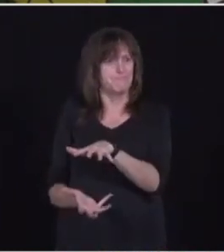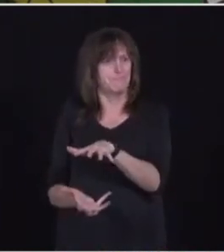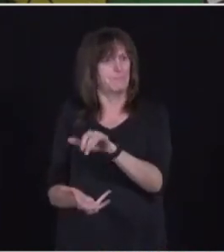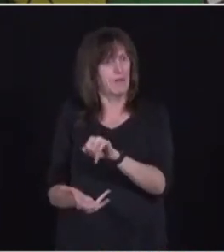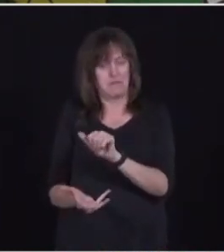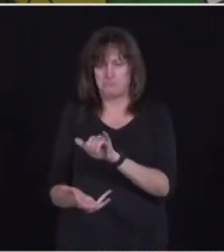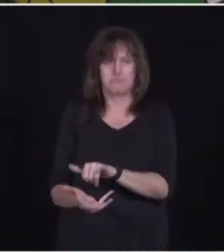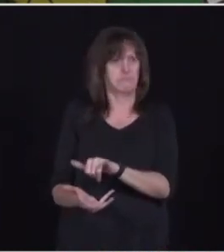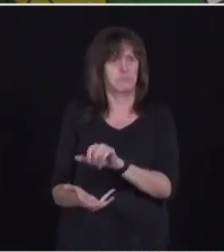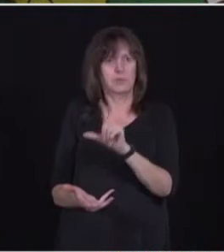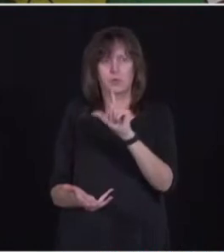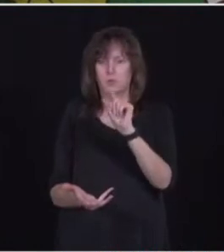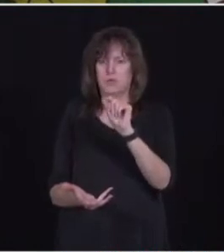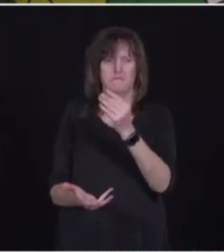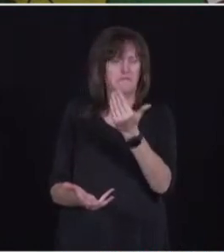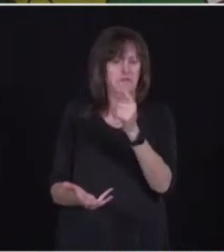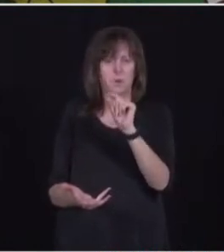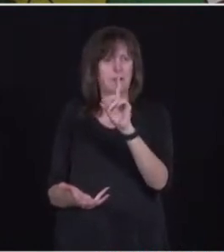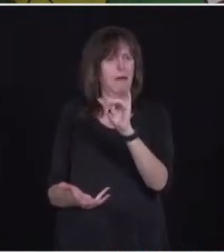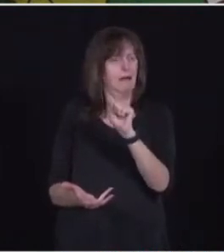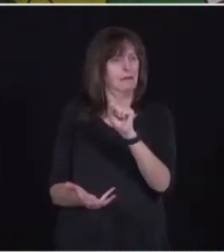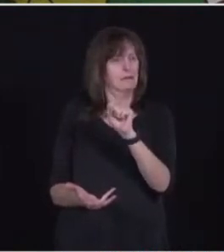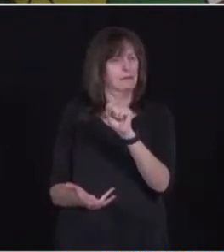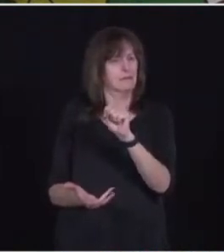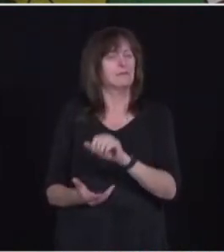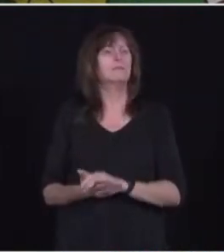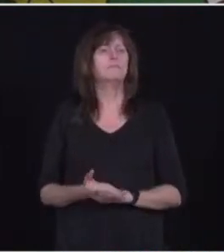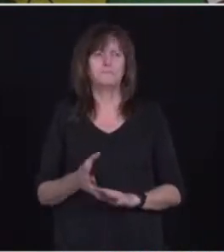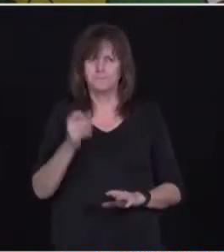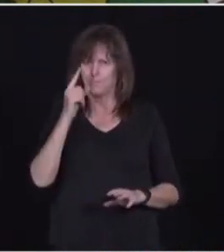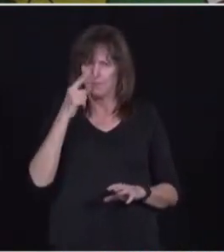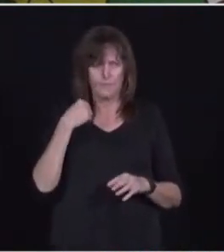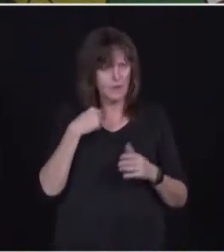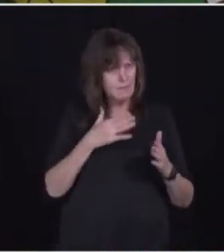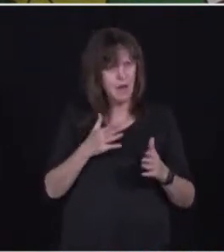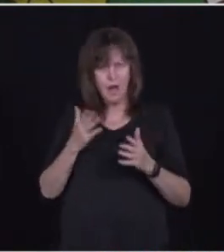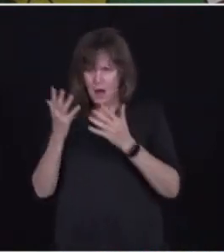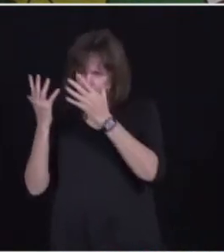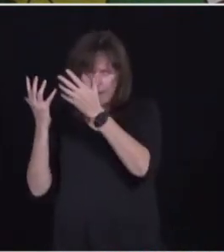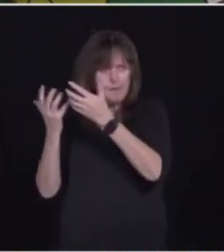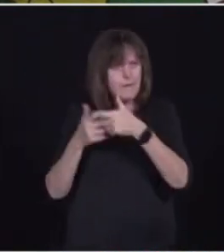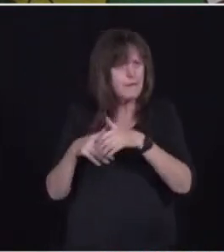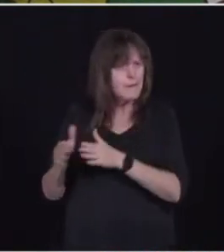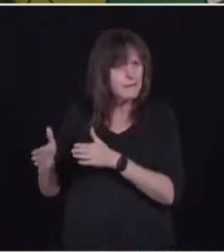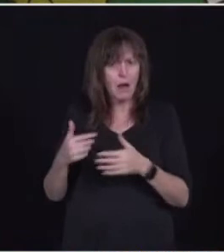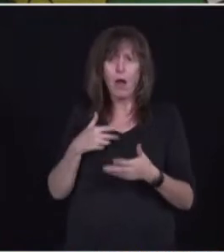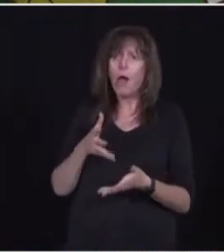So that is a storage capacity in itself, and what we want is for our operation to be so